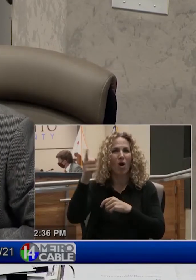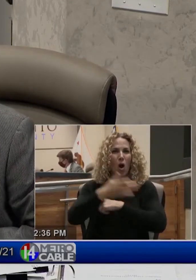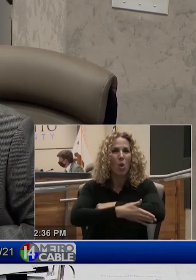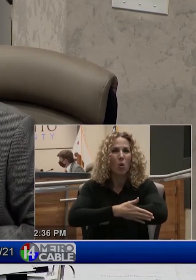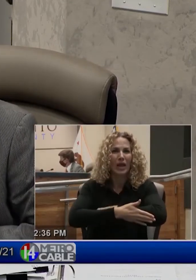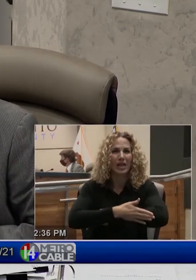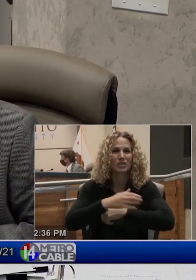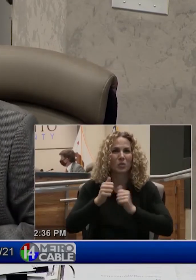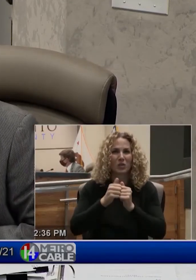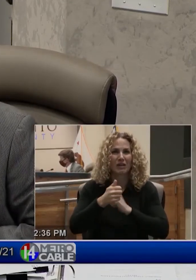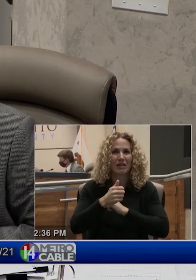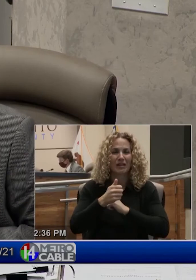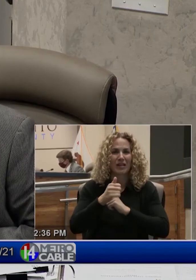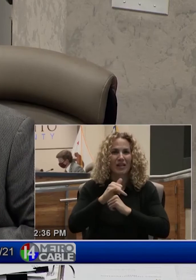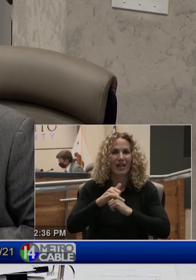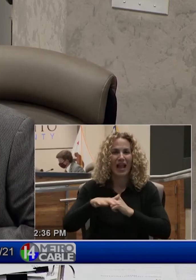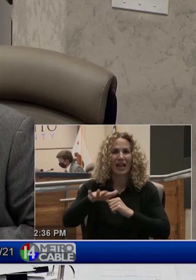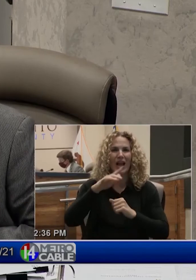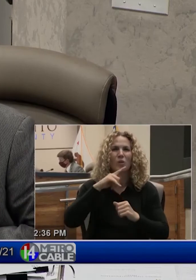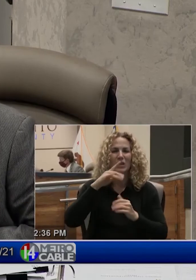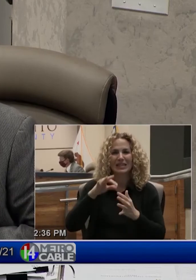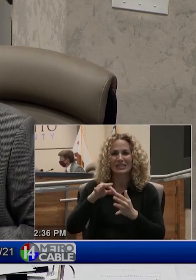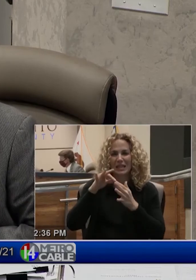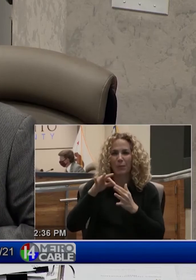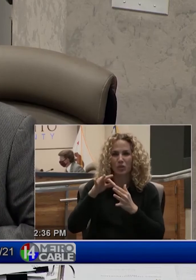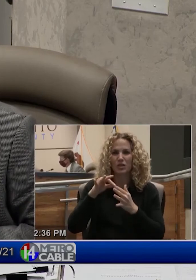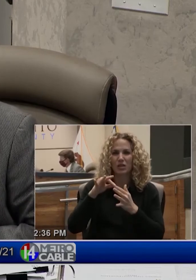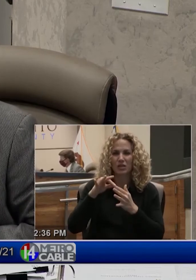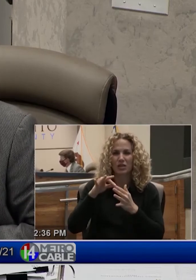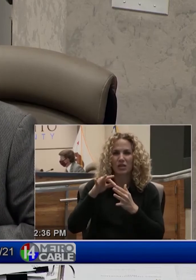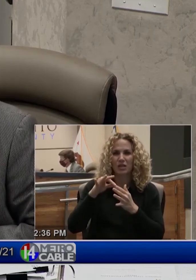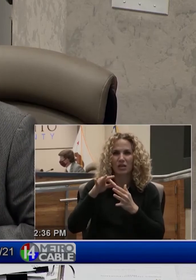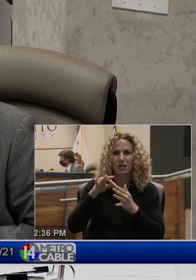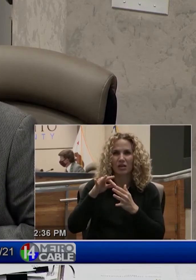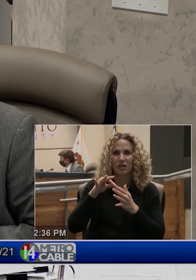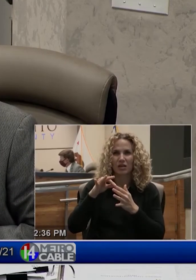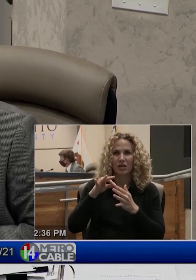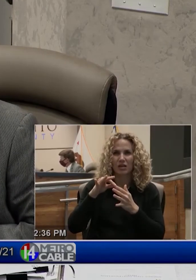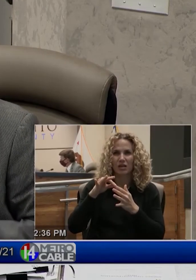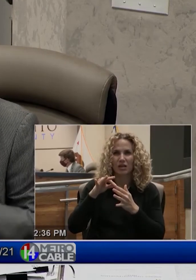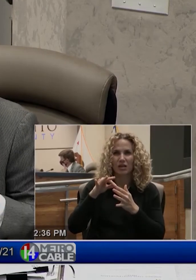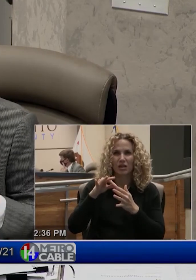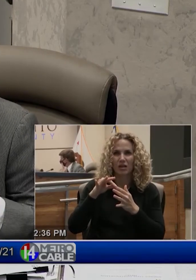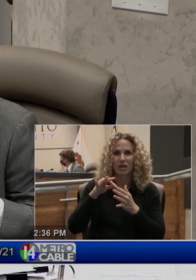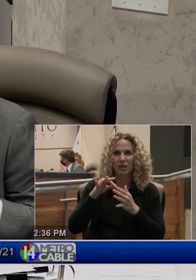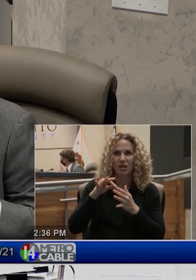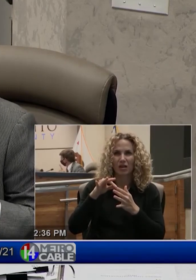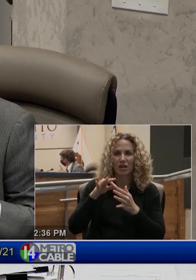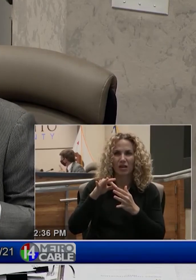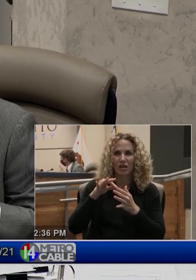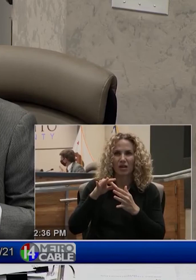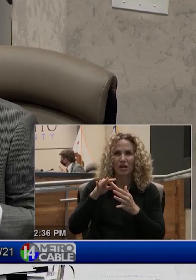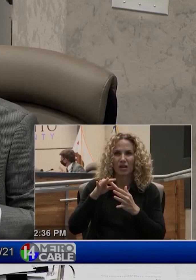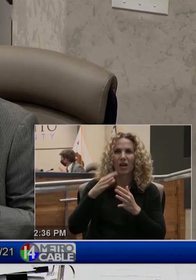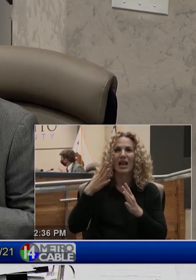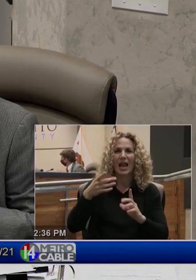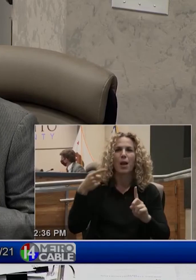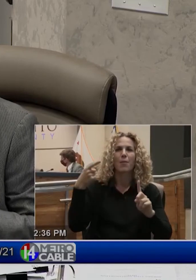SOME REMOTENESS AND GETTING AROUND HAD DISTRICT COMMUNITIES AROUND HAD DISTRICT COMMUNITIES MAKING THE POINT AND